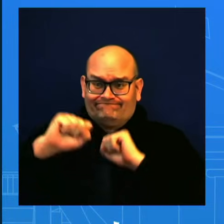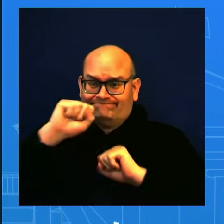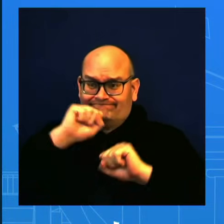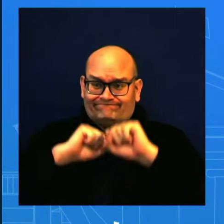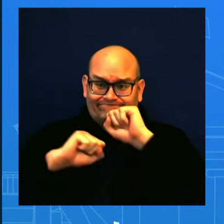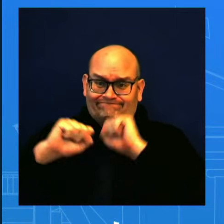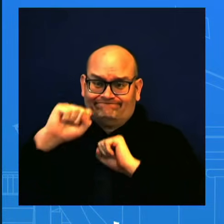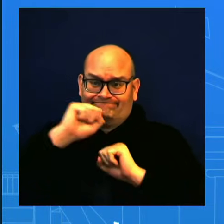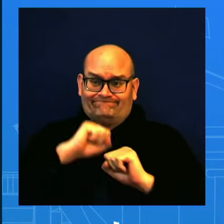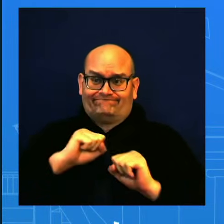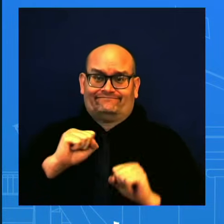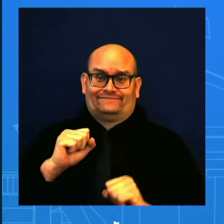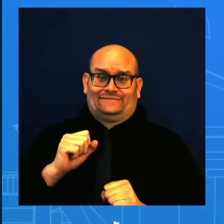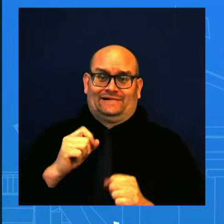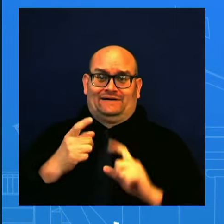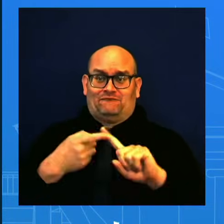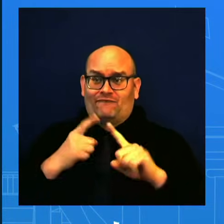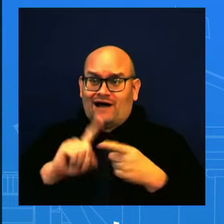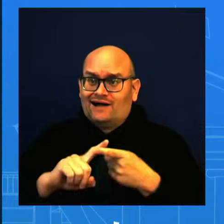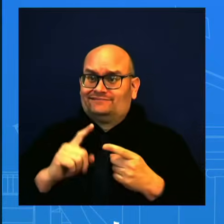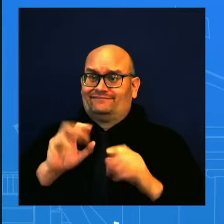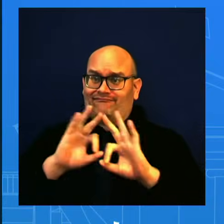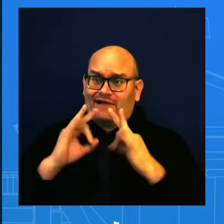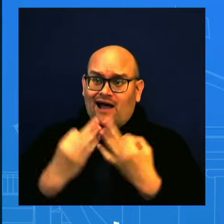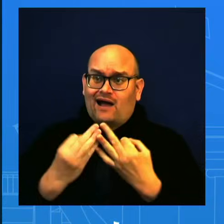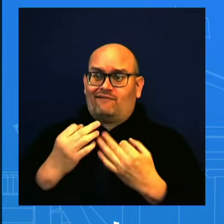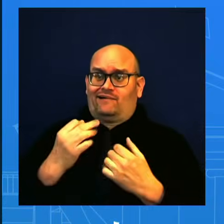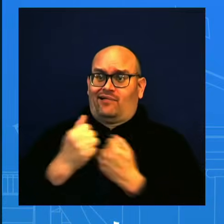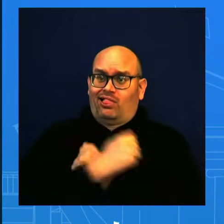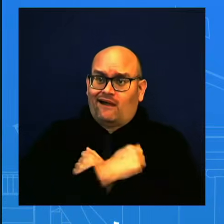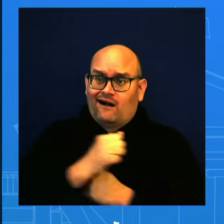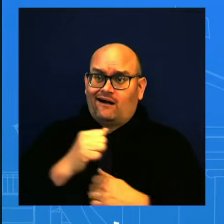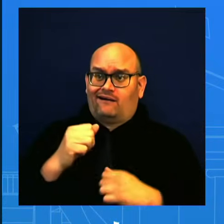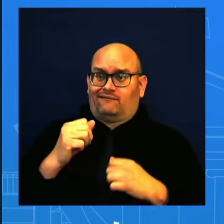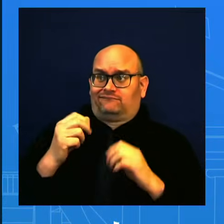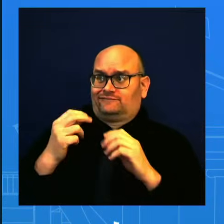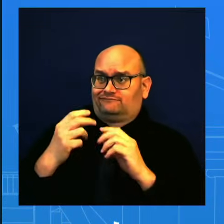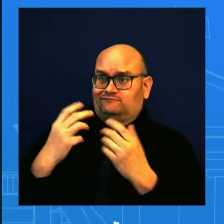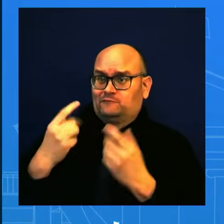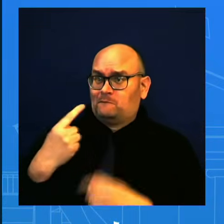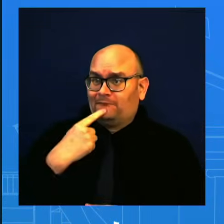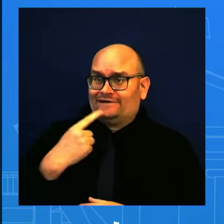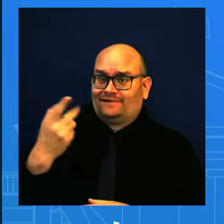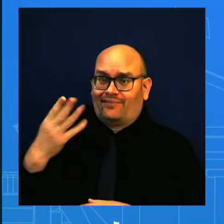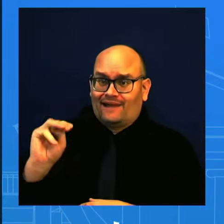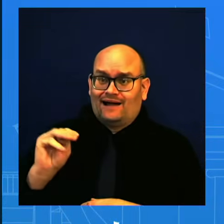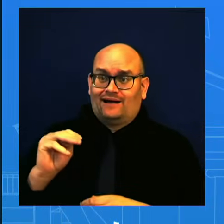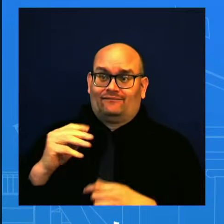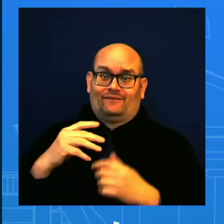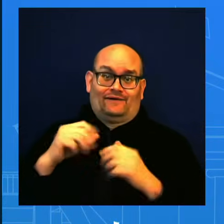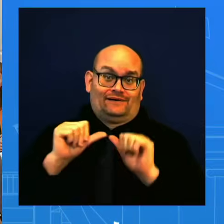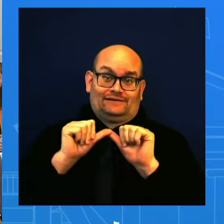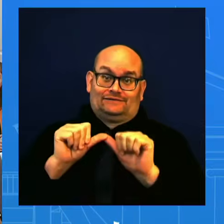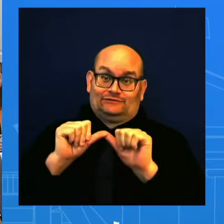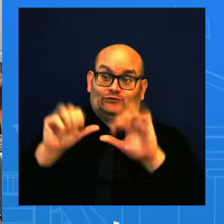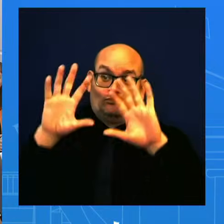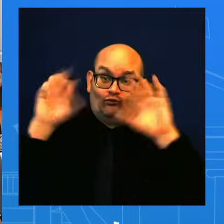was arrested for a plot to kill former President Trump. His plot was foiled. We're not even a month